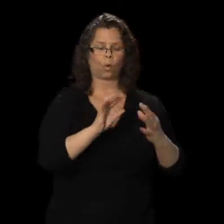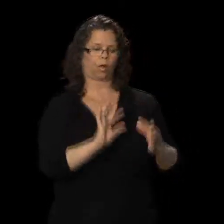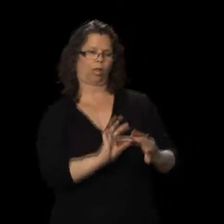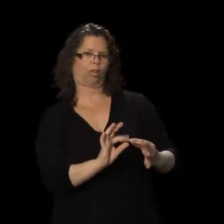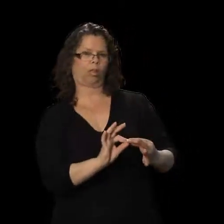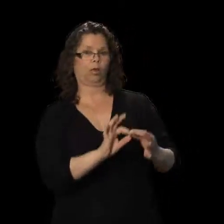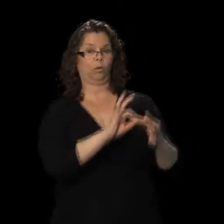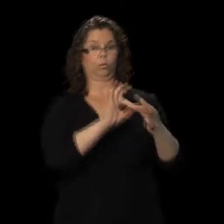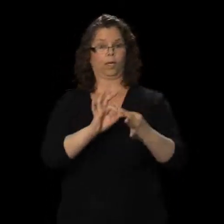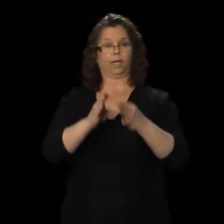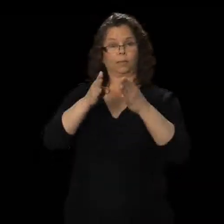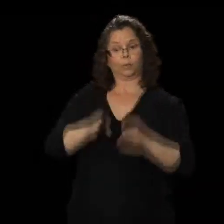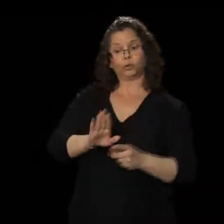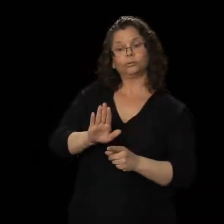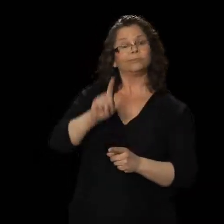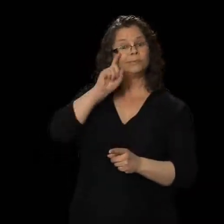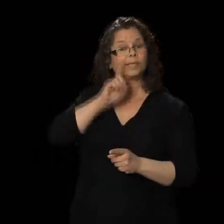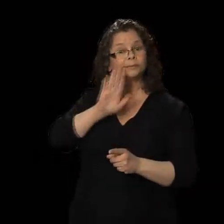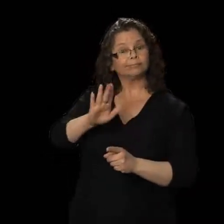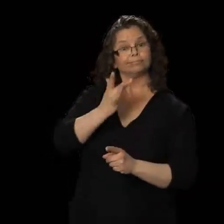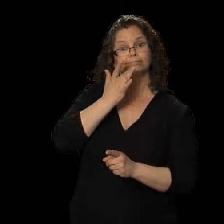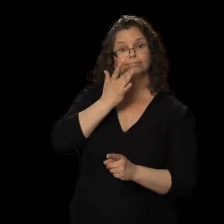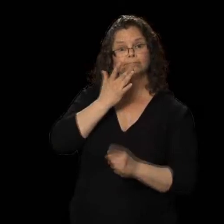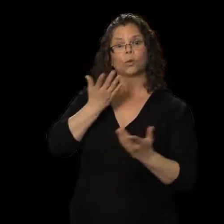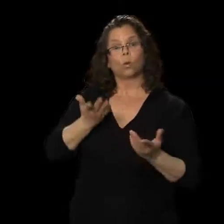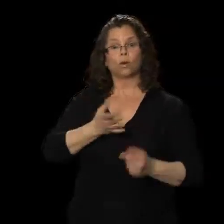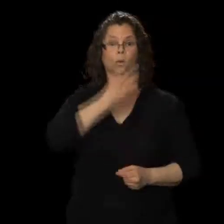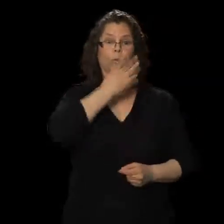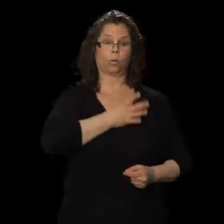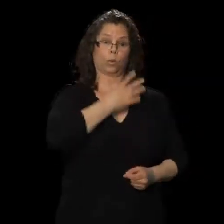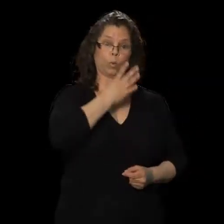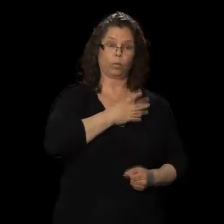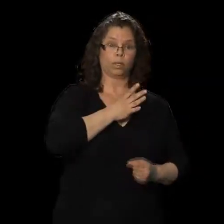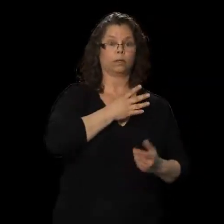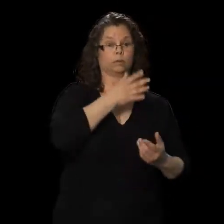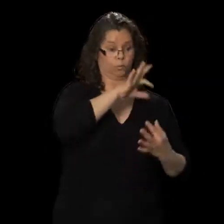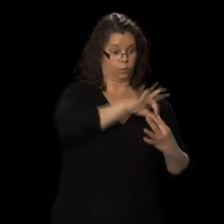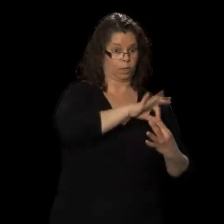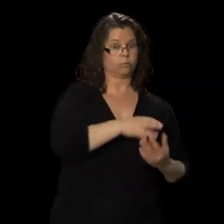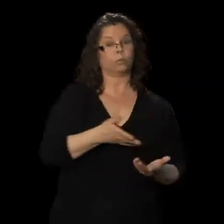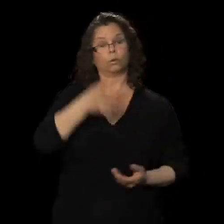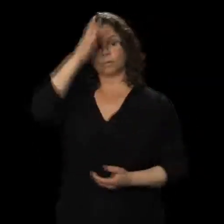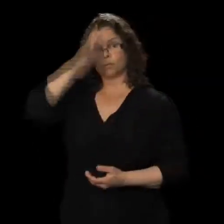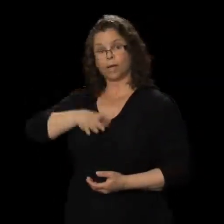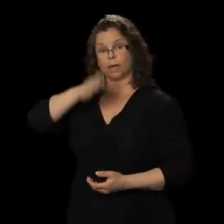sexual orientation or same-sex relationship.